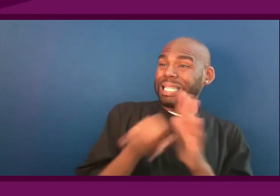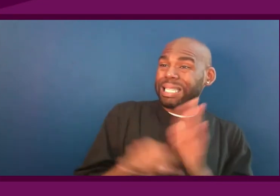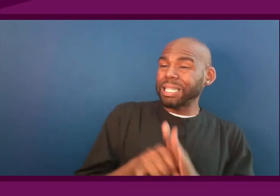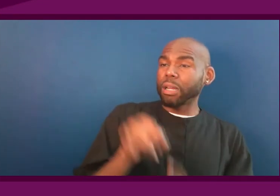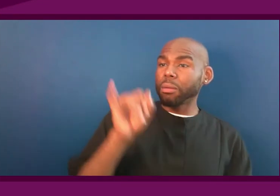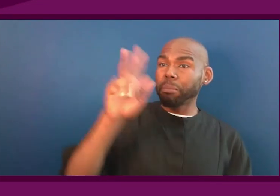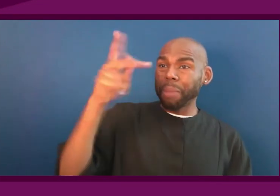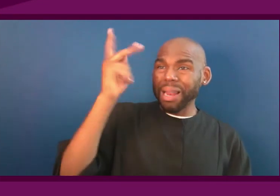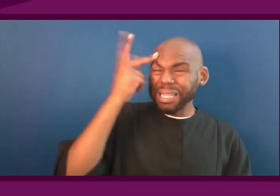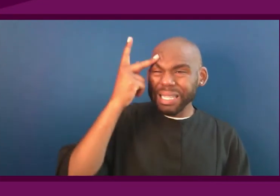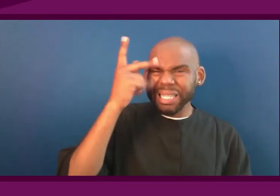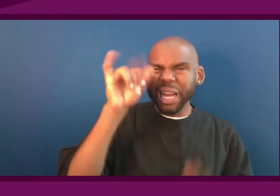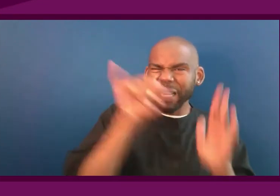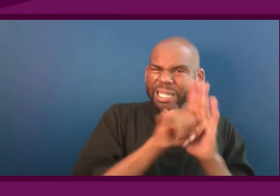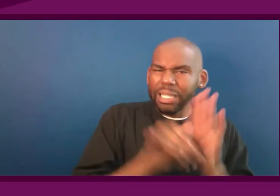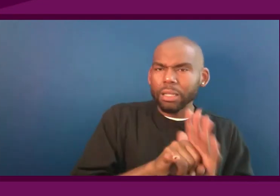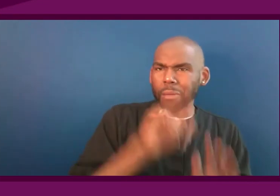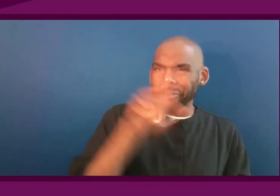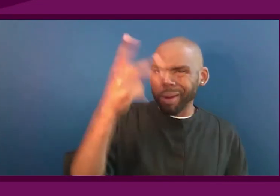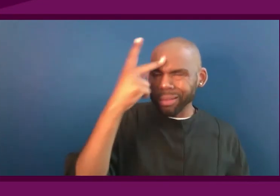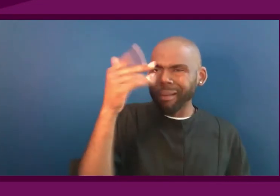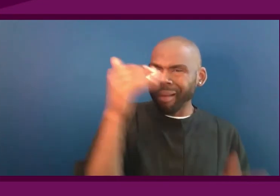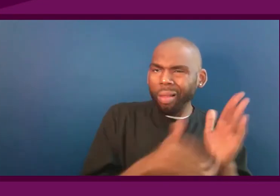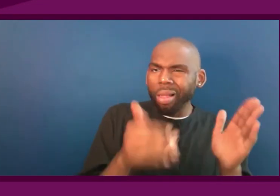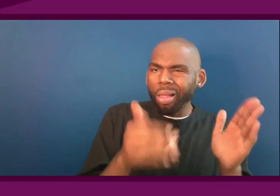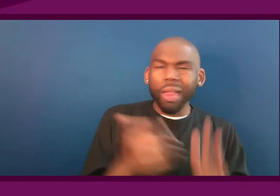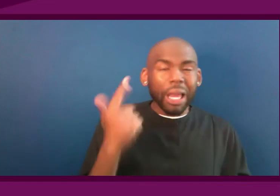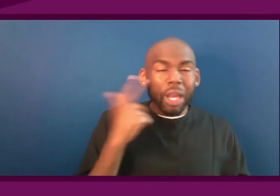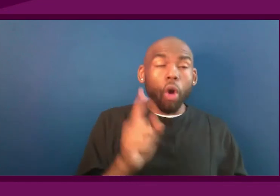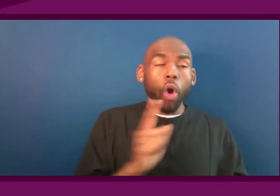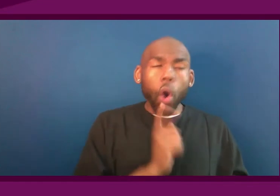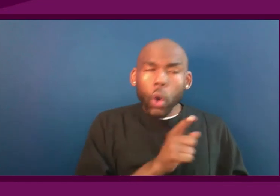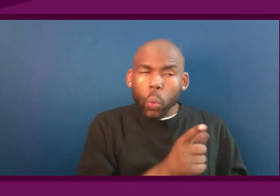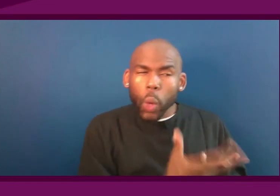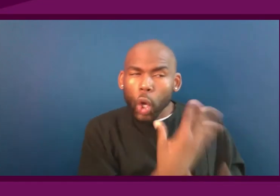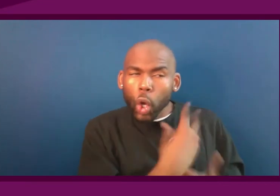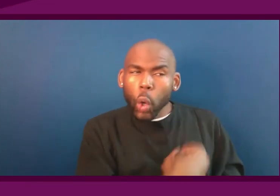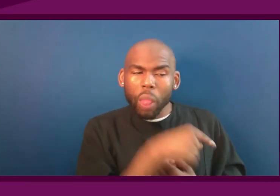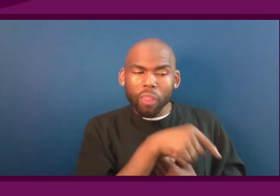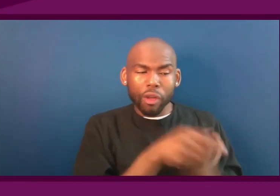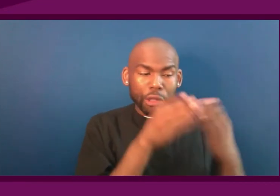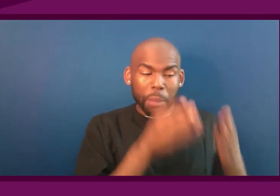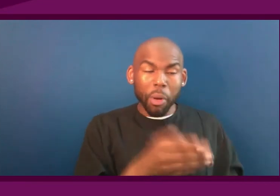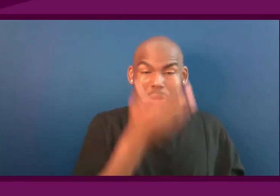And I think it's really important what you said that people of color, people with